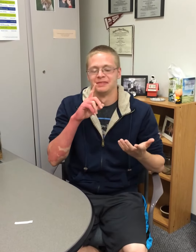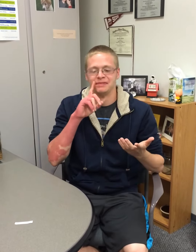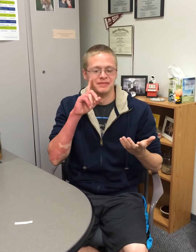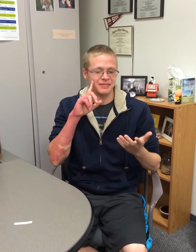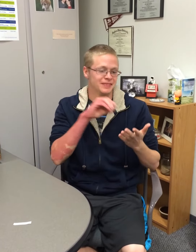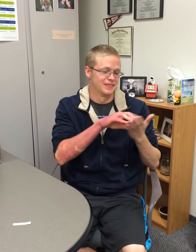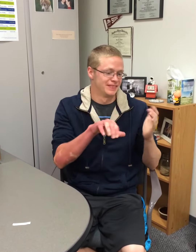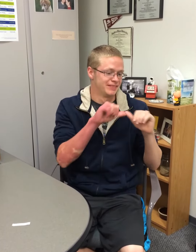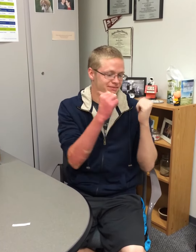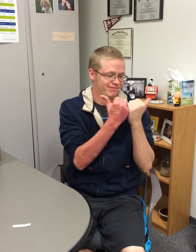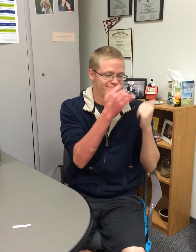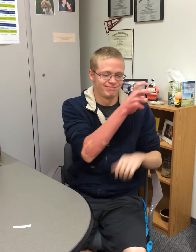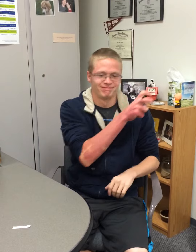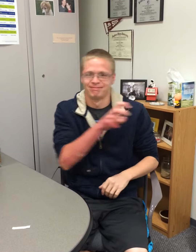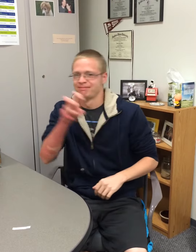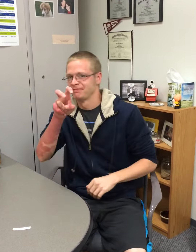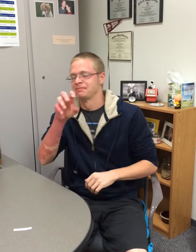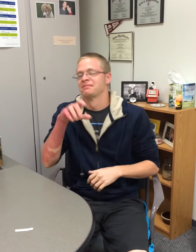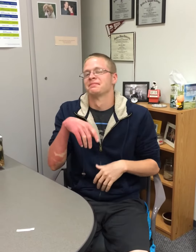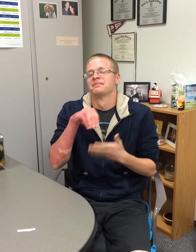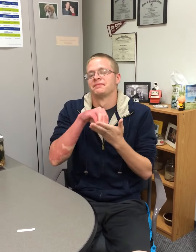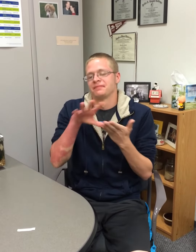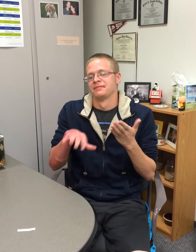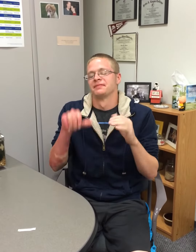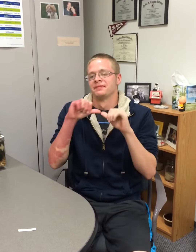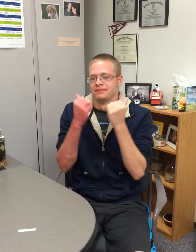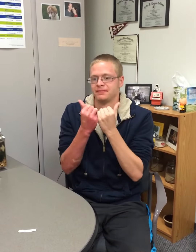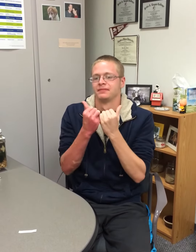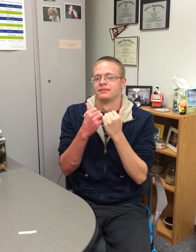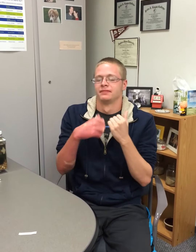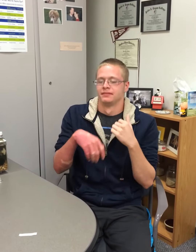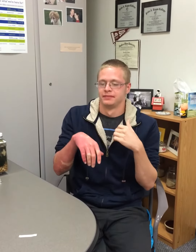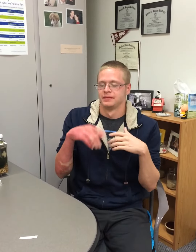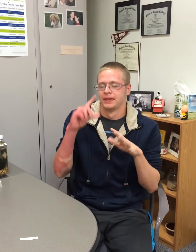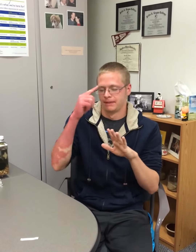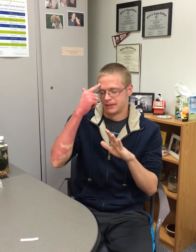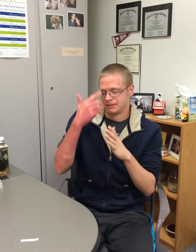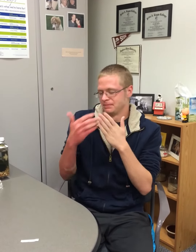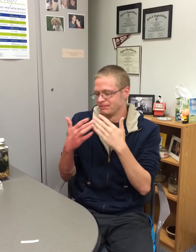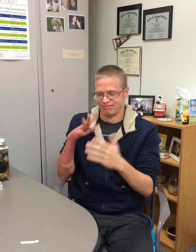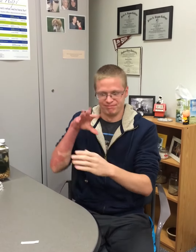I was the President of the Deaf Student Association and now I am President of the entire Student Government Association.